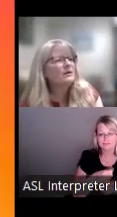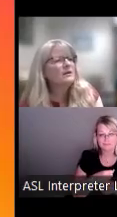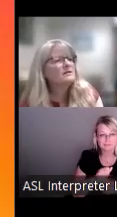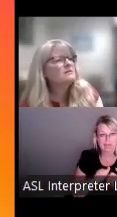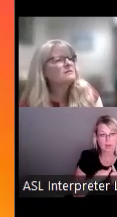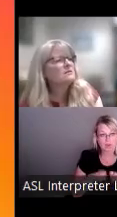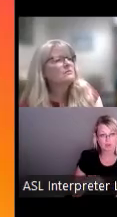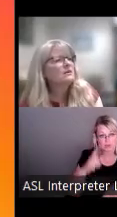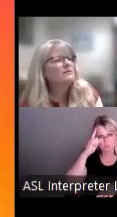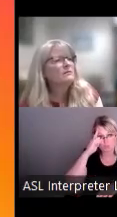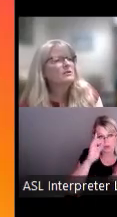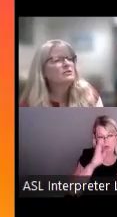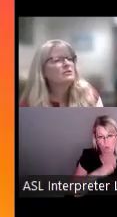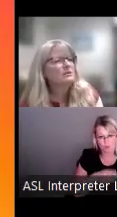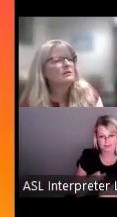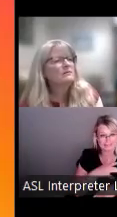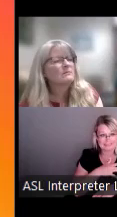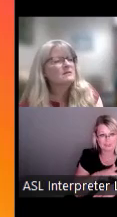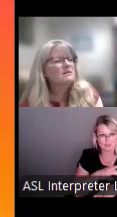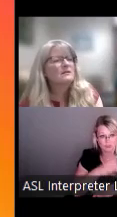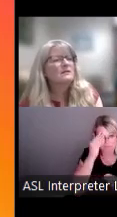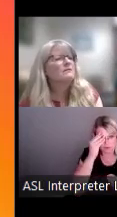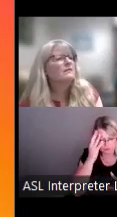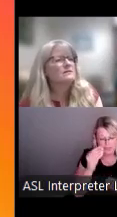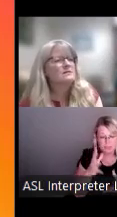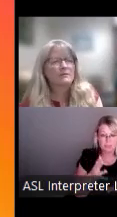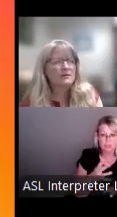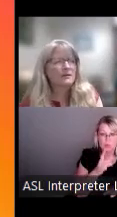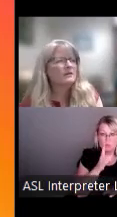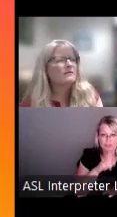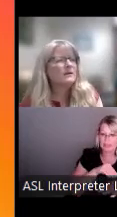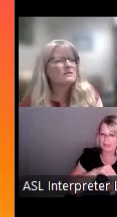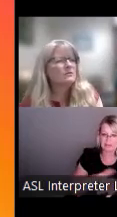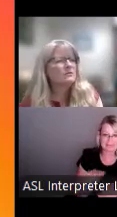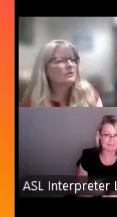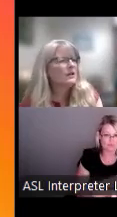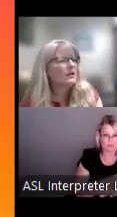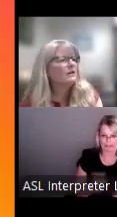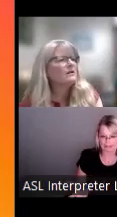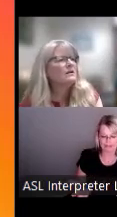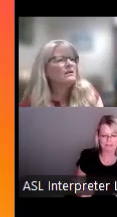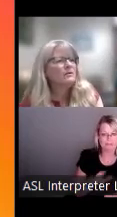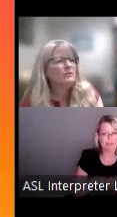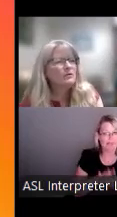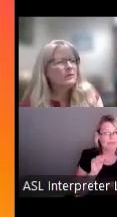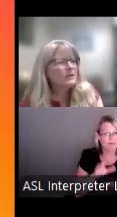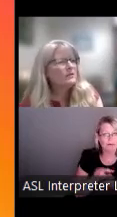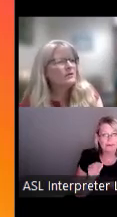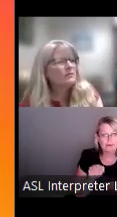organizes sensory information. Basically, it affects everything: it affects their learning, their movement, their